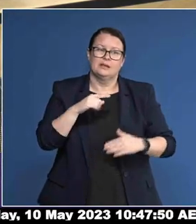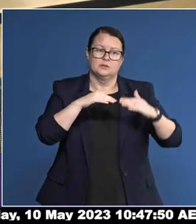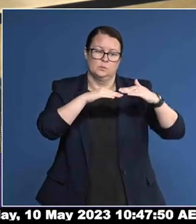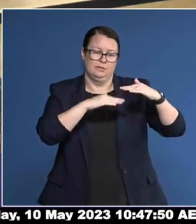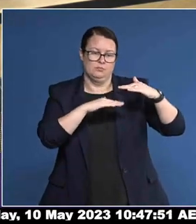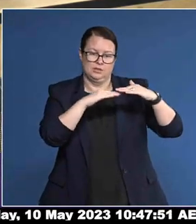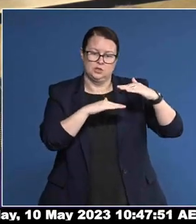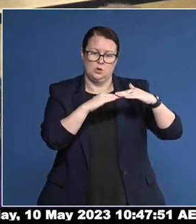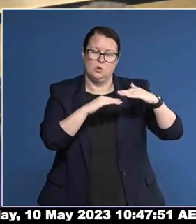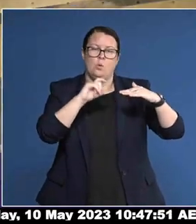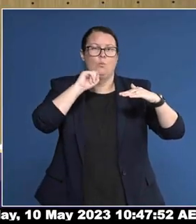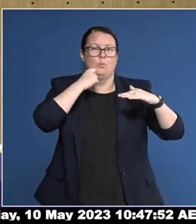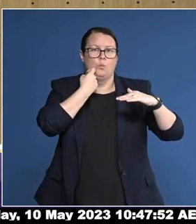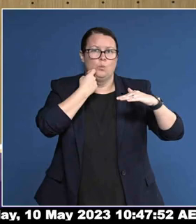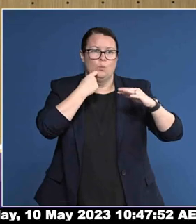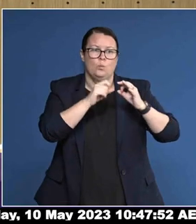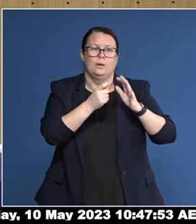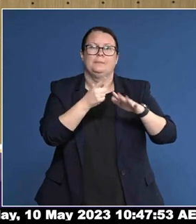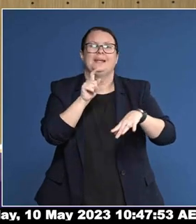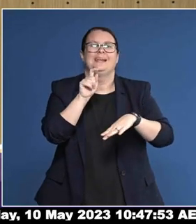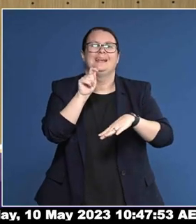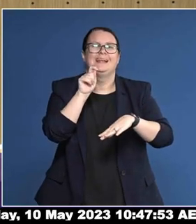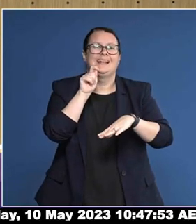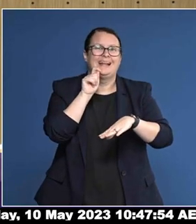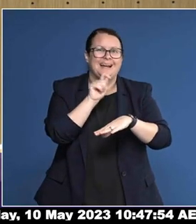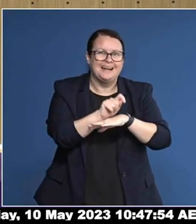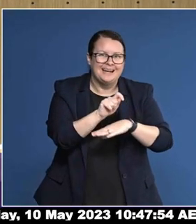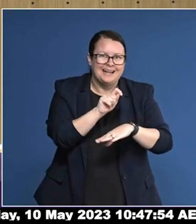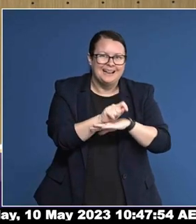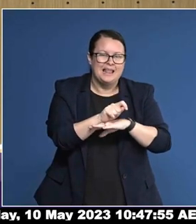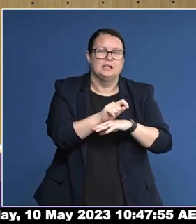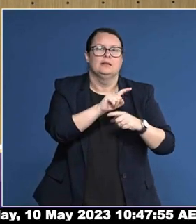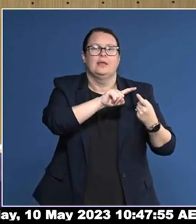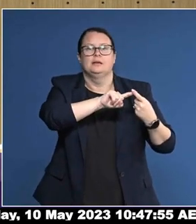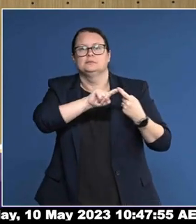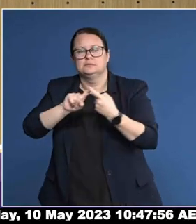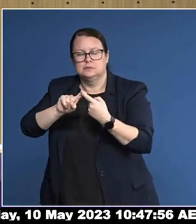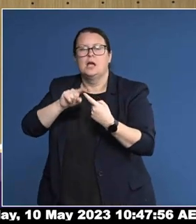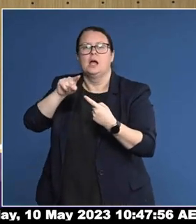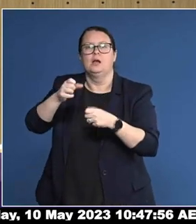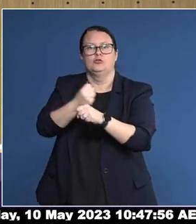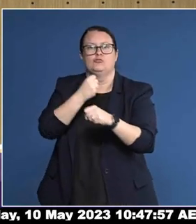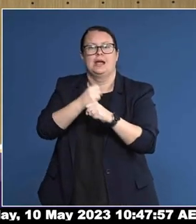neglect resulting in significant harm or risk of significant harm and then the other